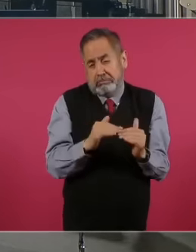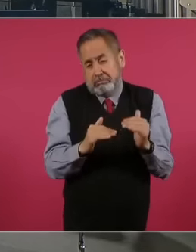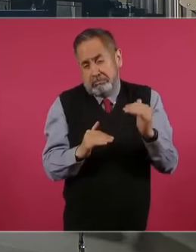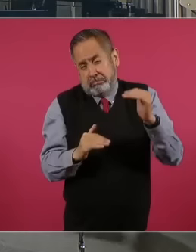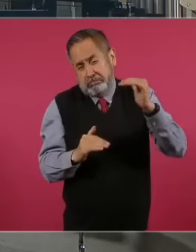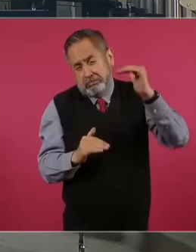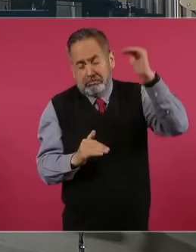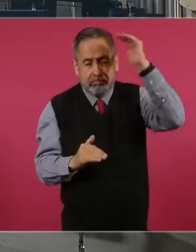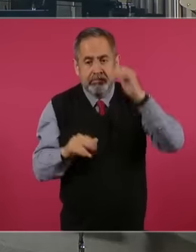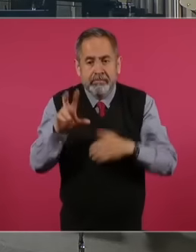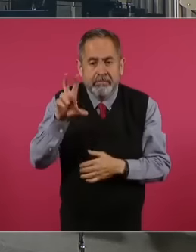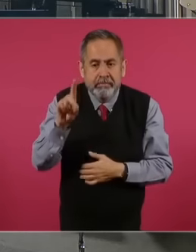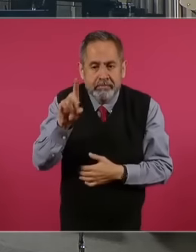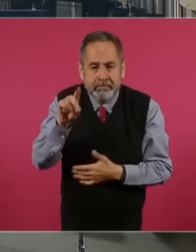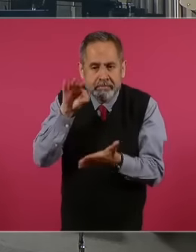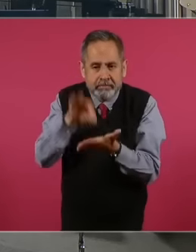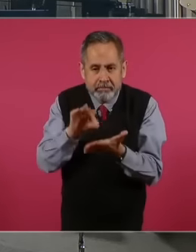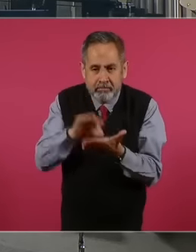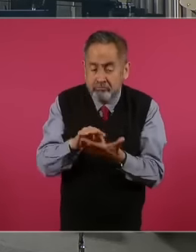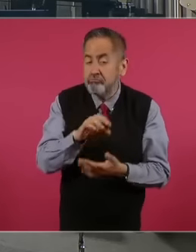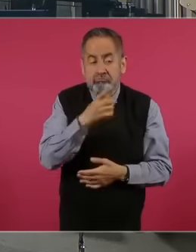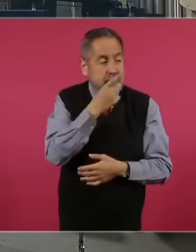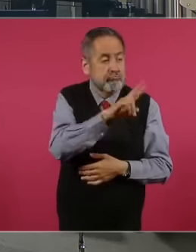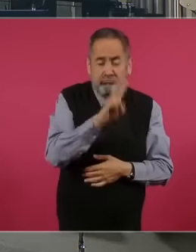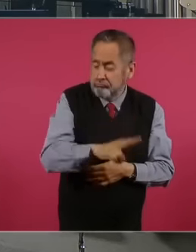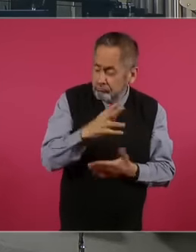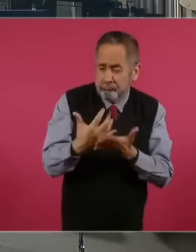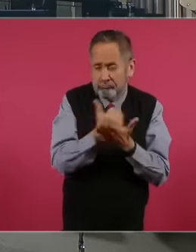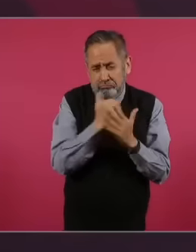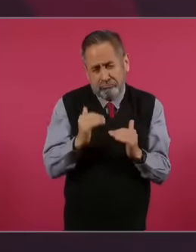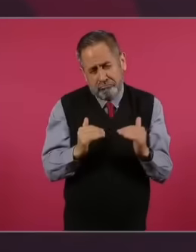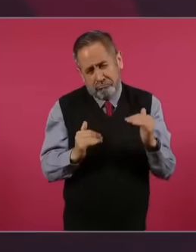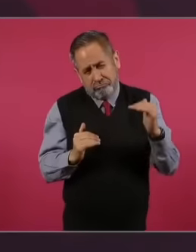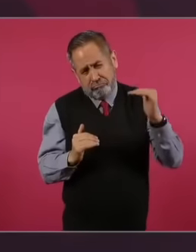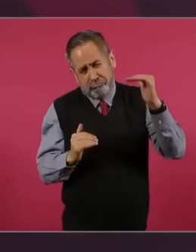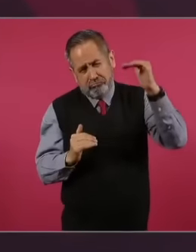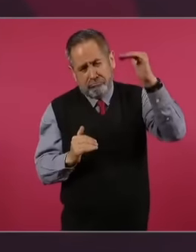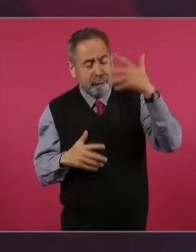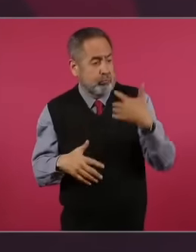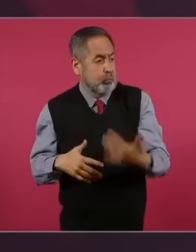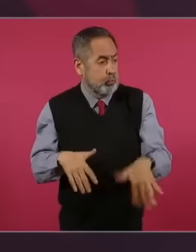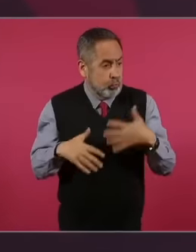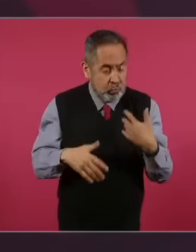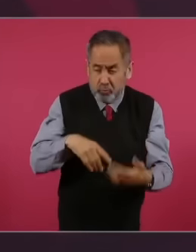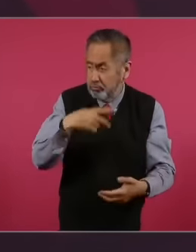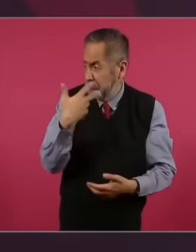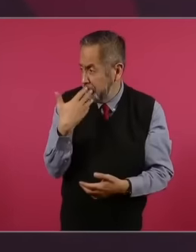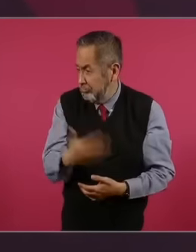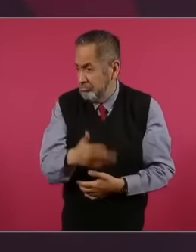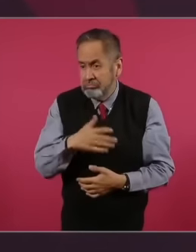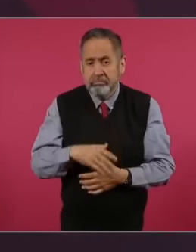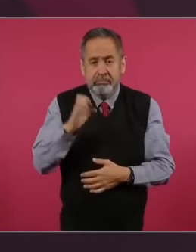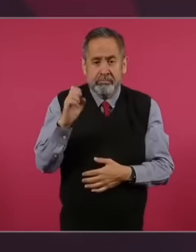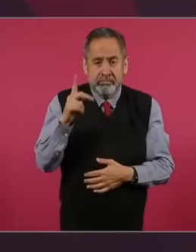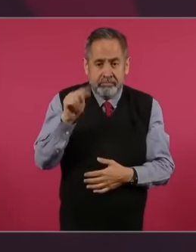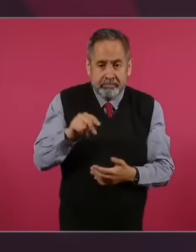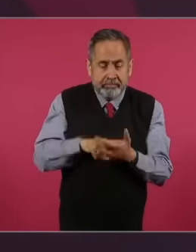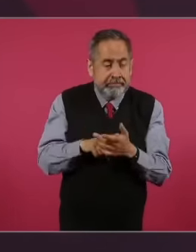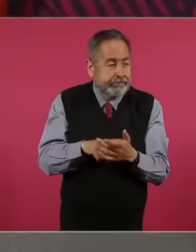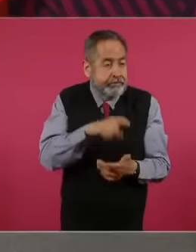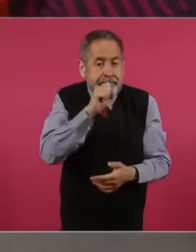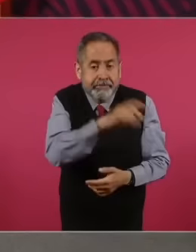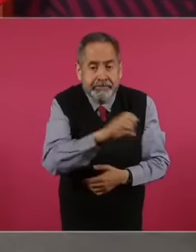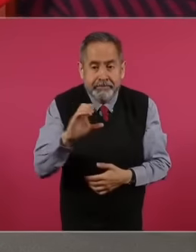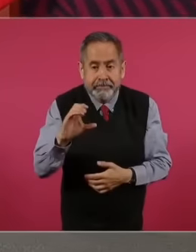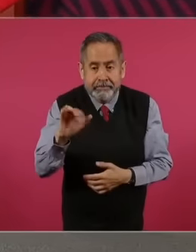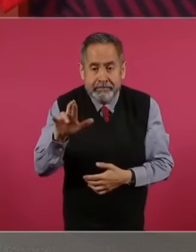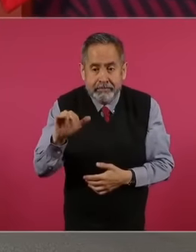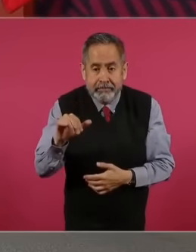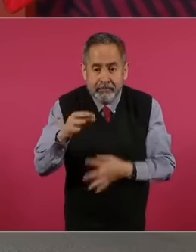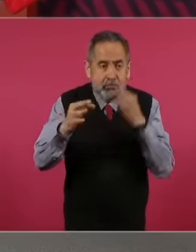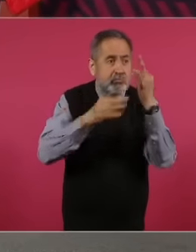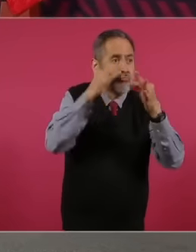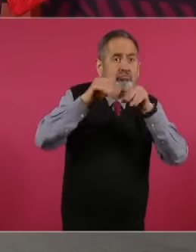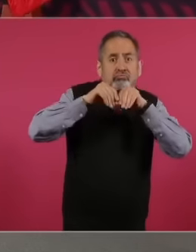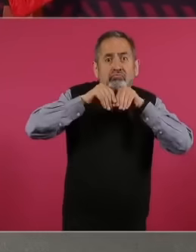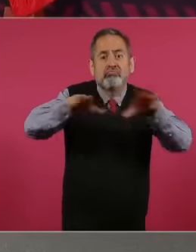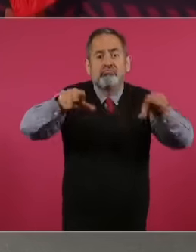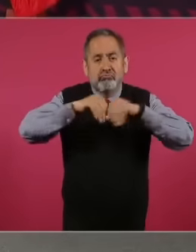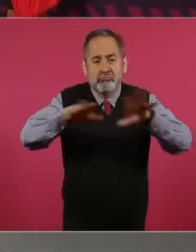points, they had him in the clouds and Ciro published the survey every